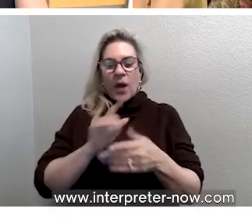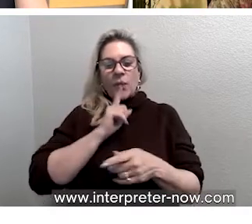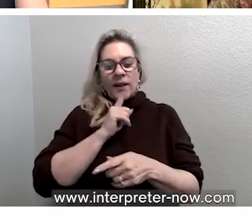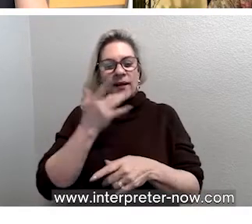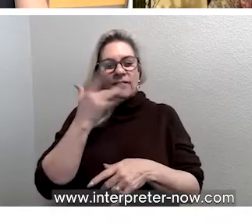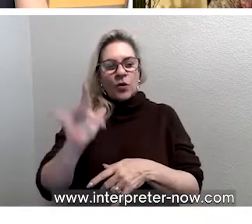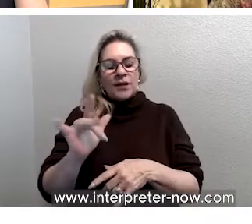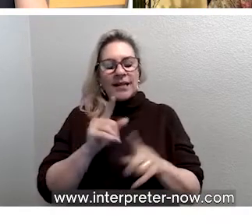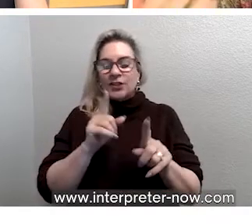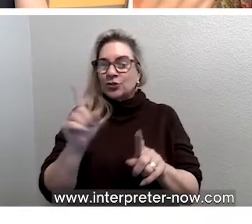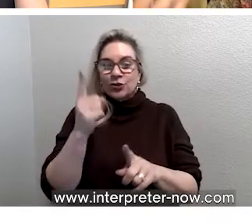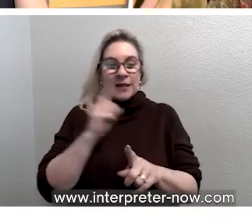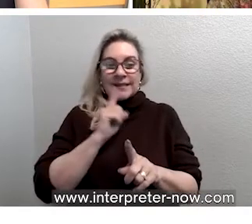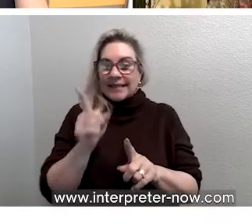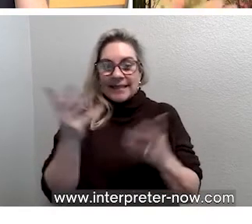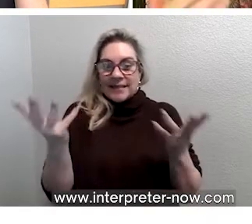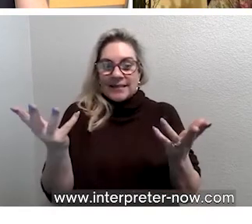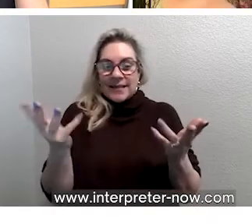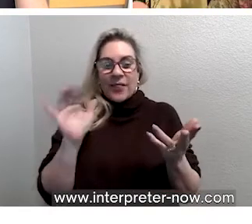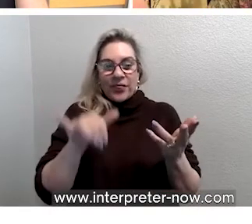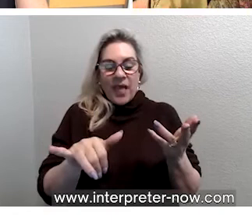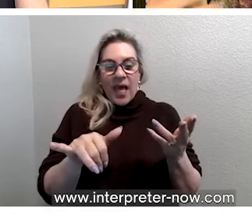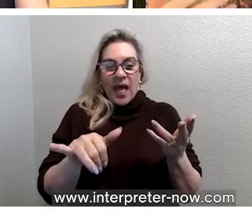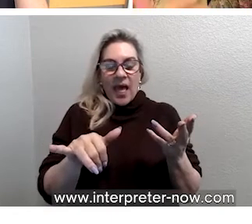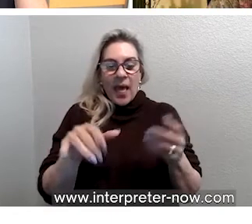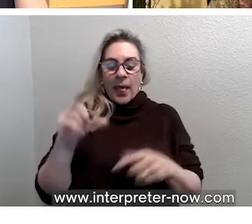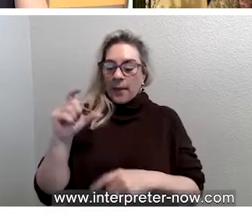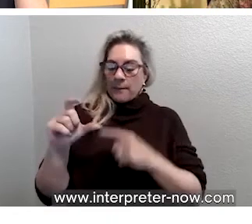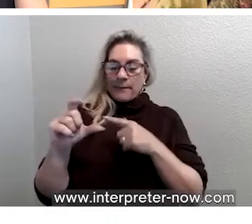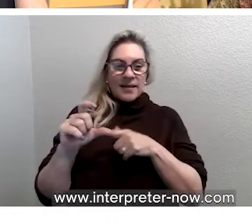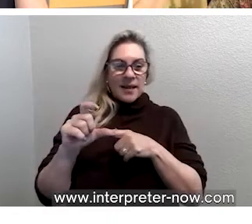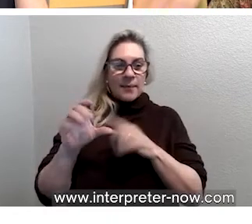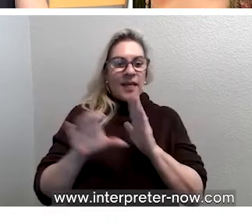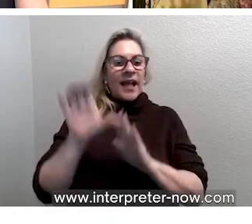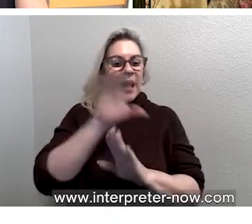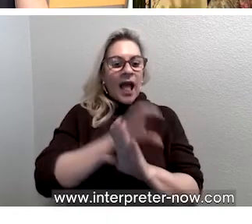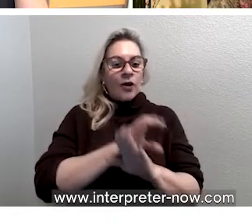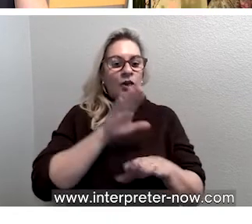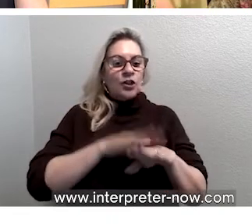like it just is that the Muslim calendar is on a lunar calendar.